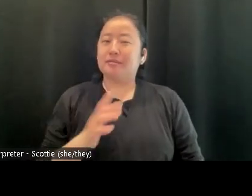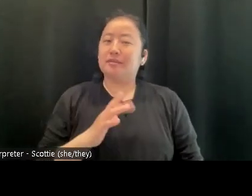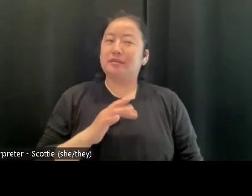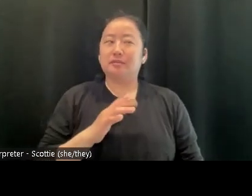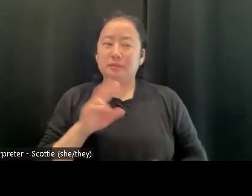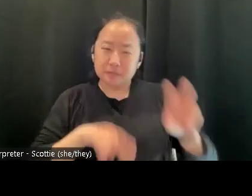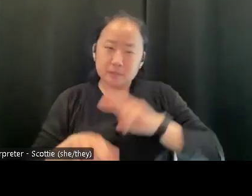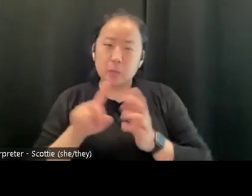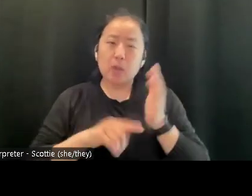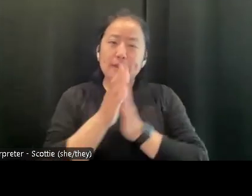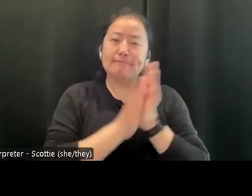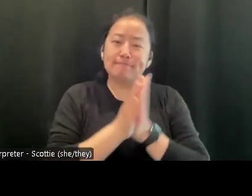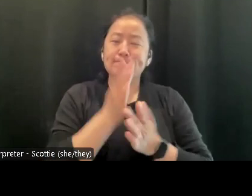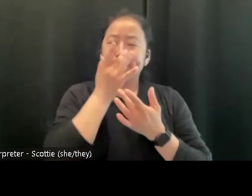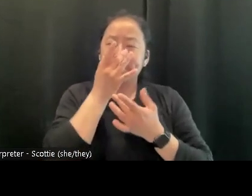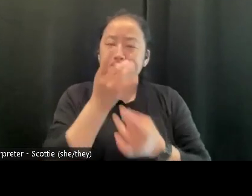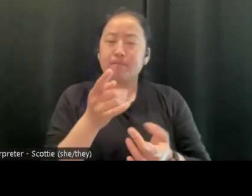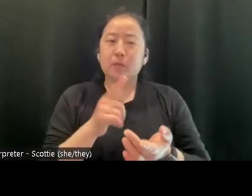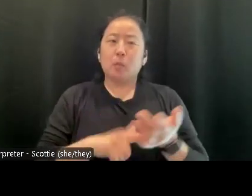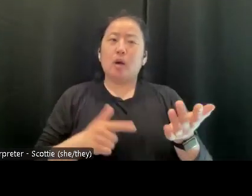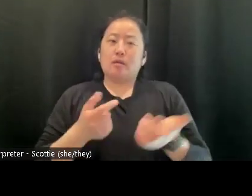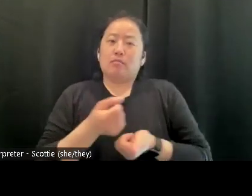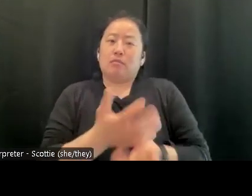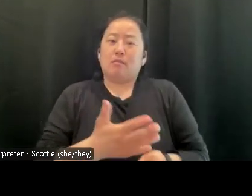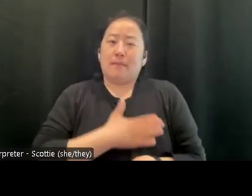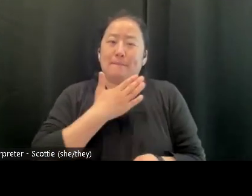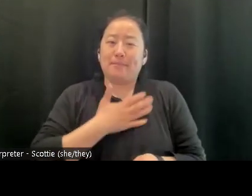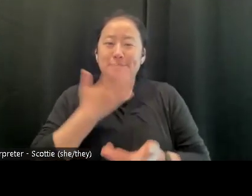what they're -- what makes them happy as you can see by the smiles on the faces of these two